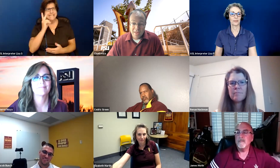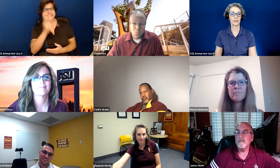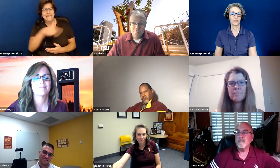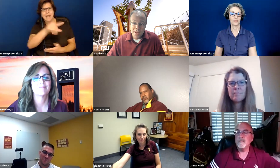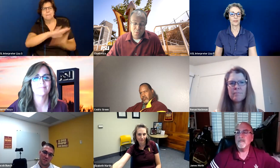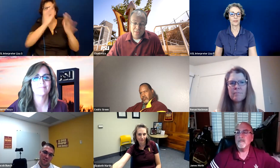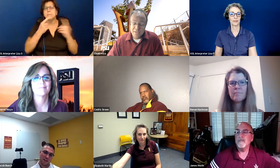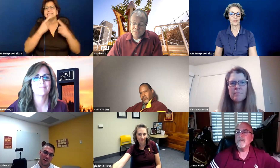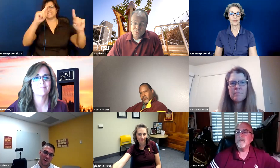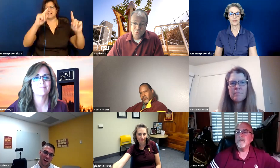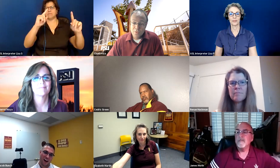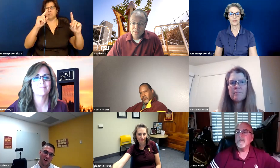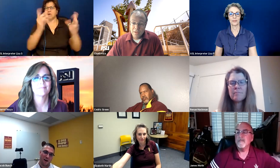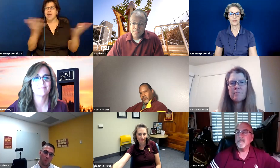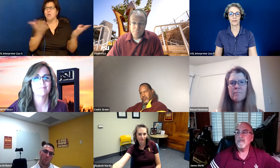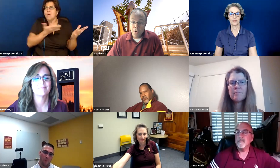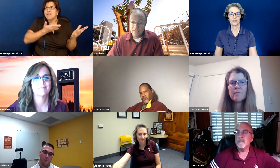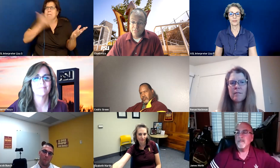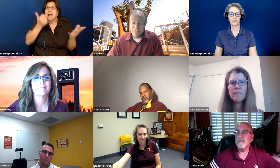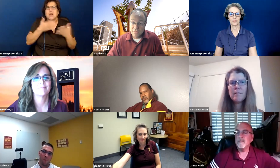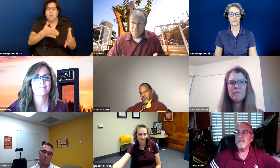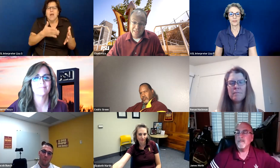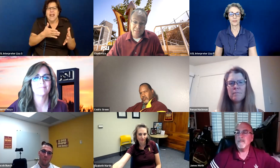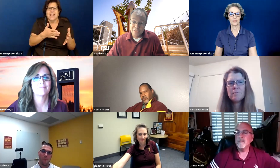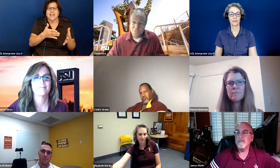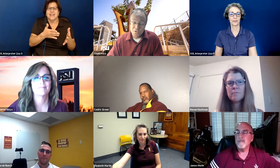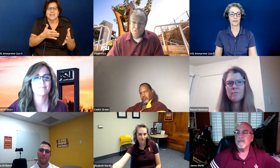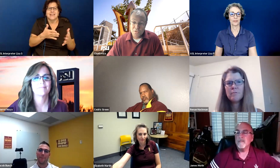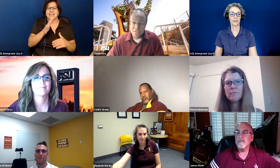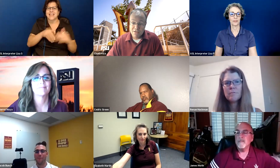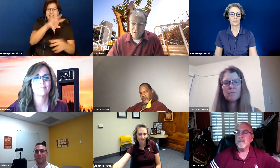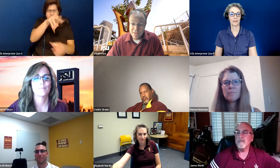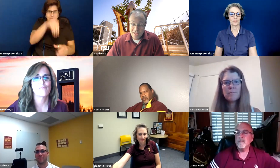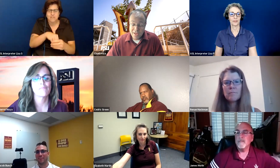And what better way than to be a part of the then the Disability Resource Center